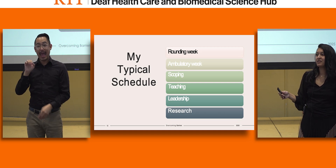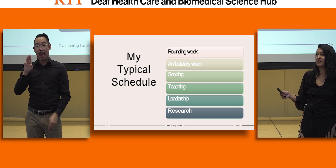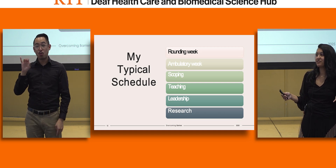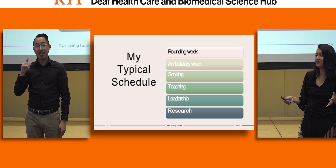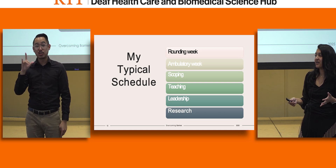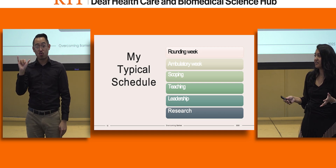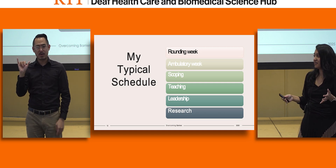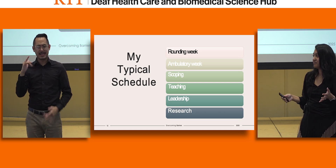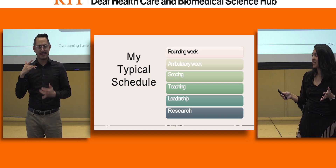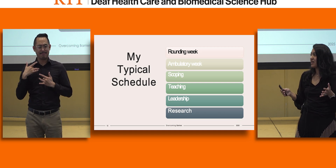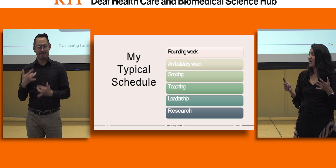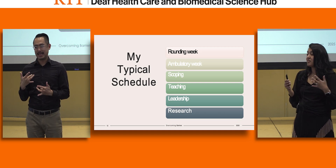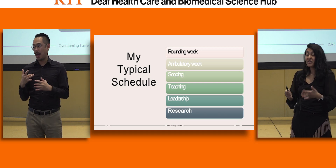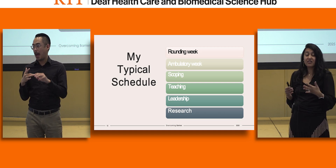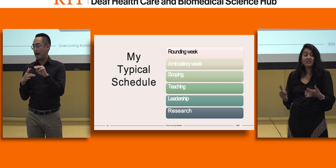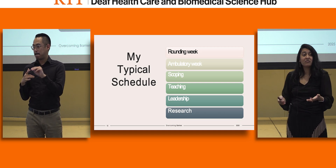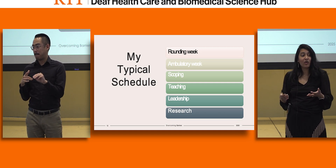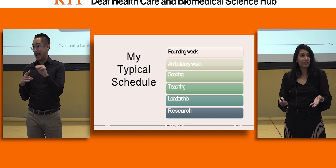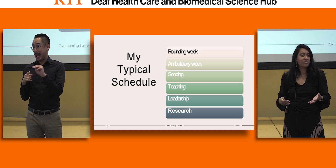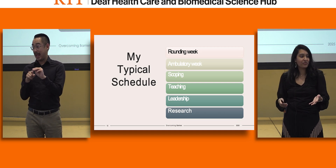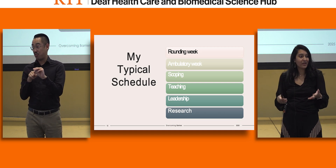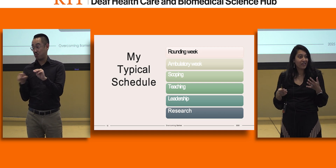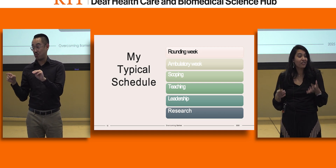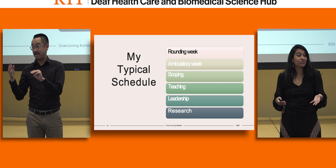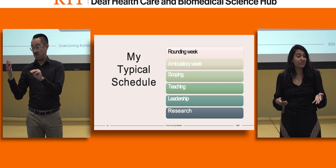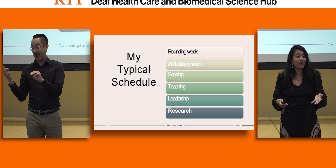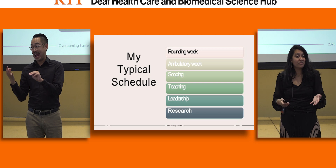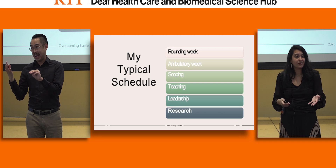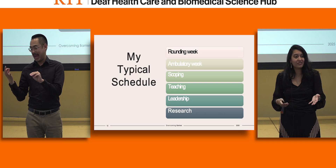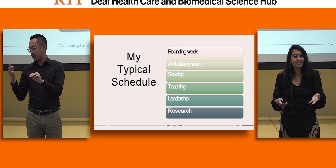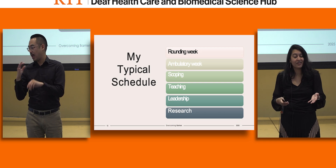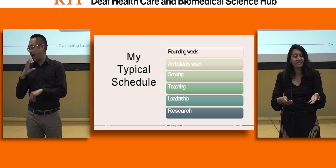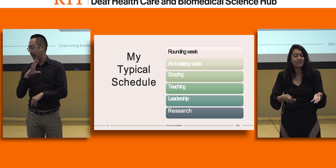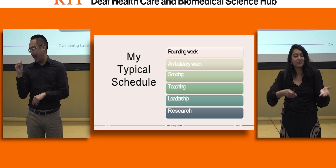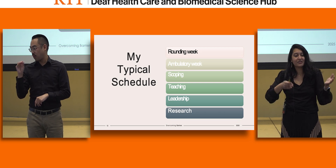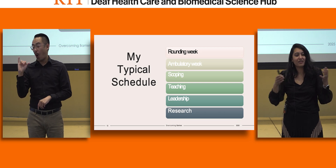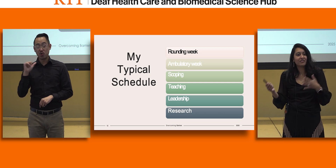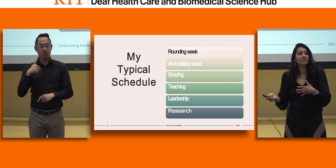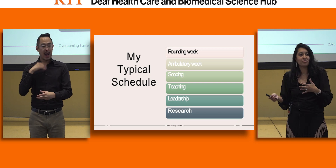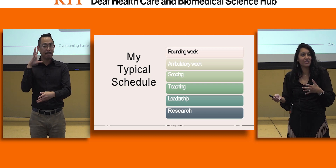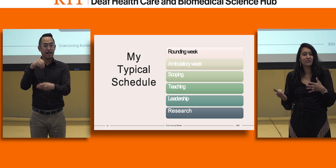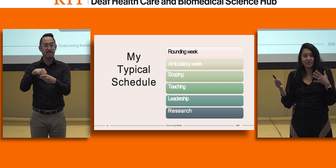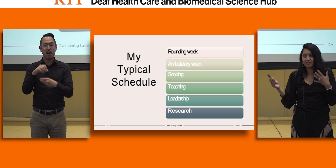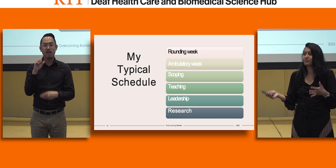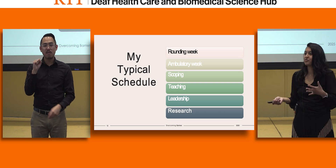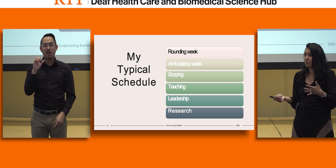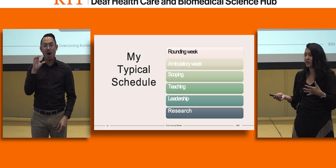Monday through Friday. And because I'm also a gastroenterologist, I do endoscopy, or I do scoping.